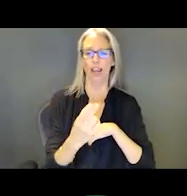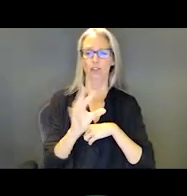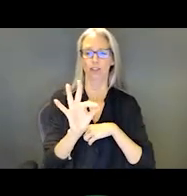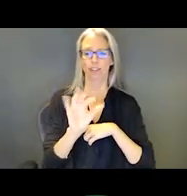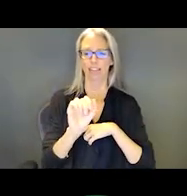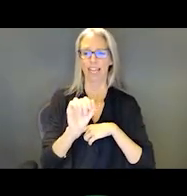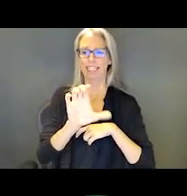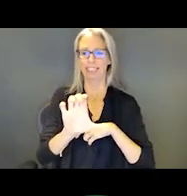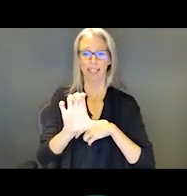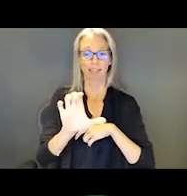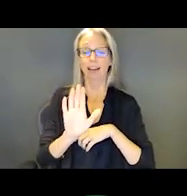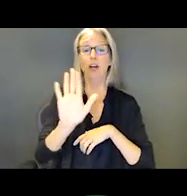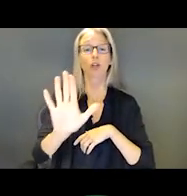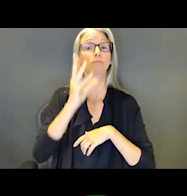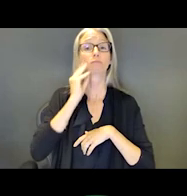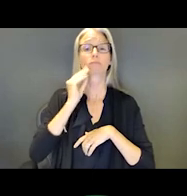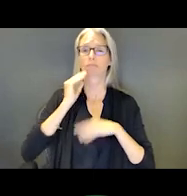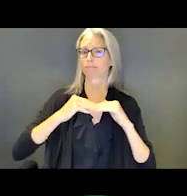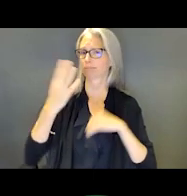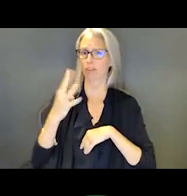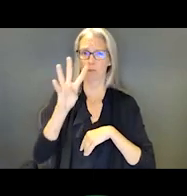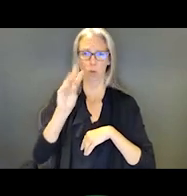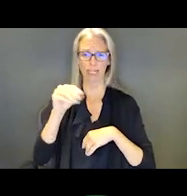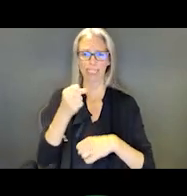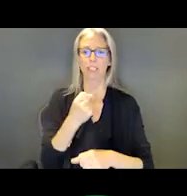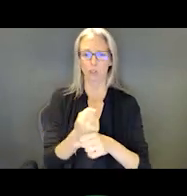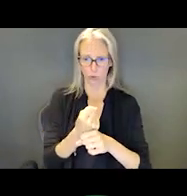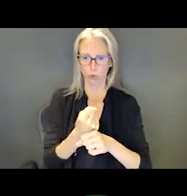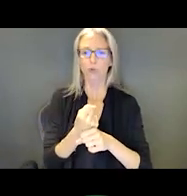universal access and barrier-free design.